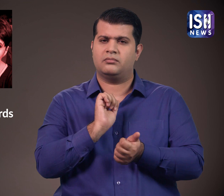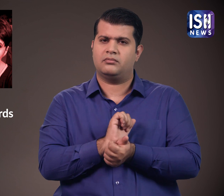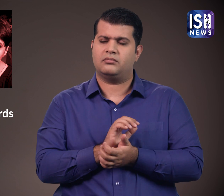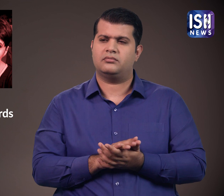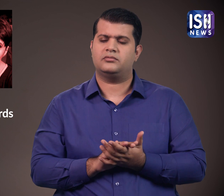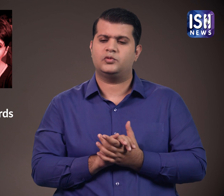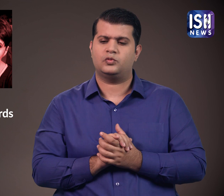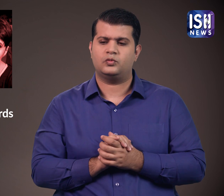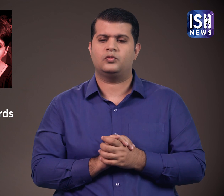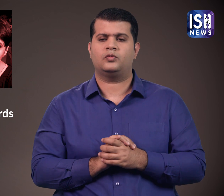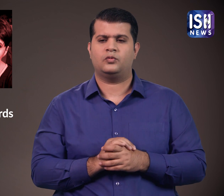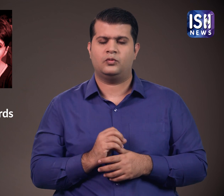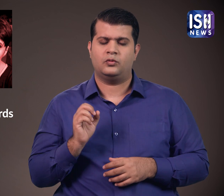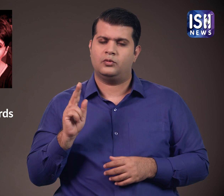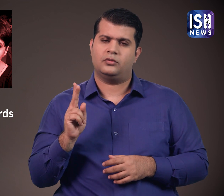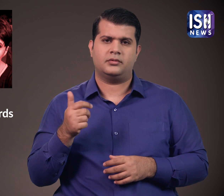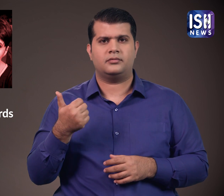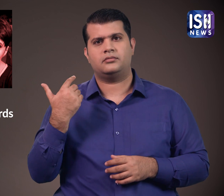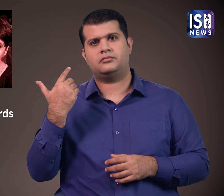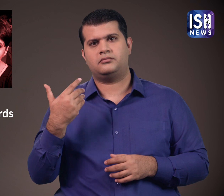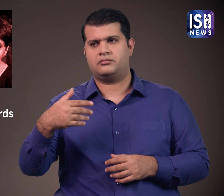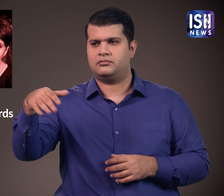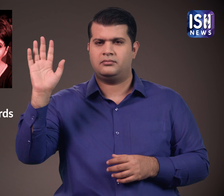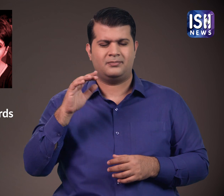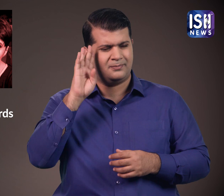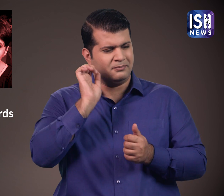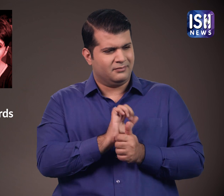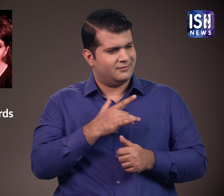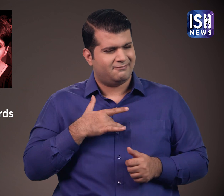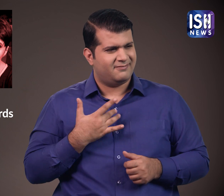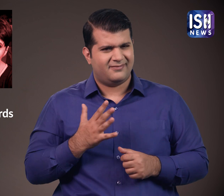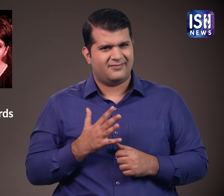The police let him go but were not at all satisfied by the answers.